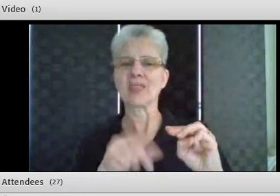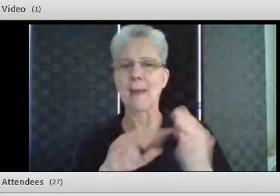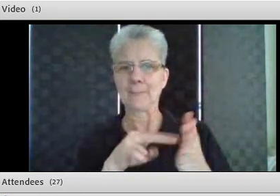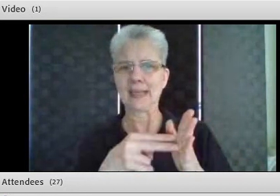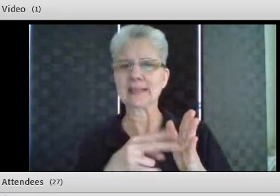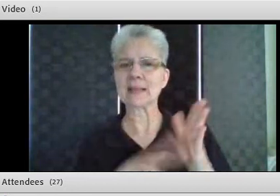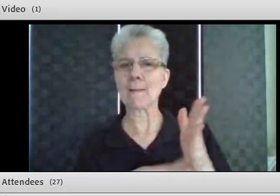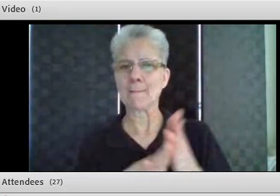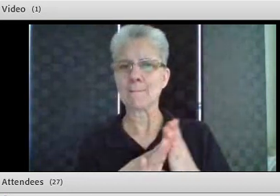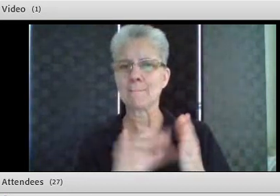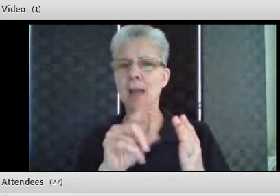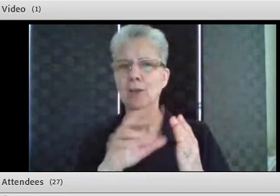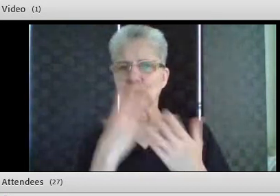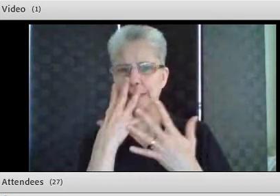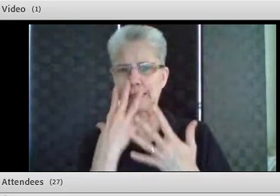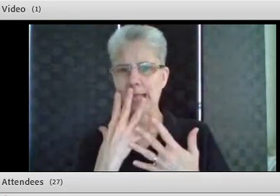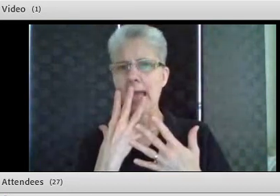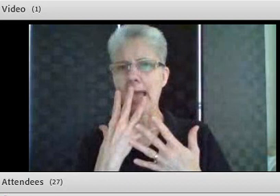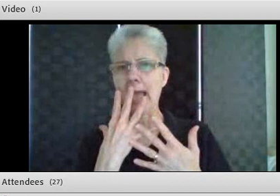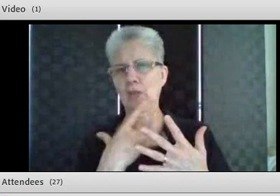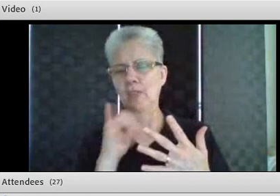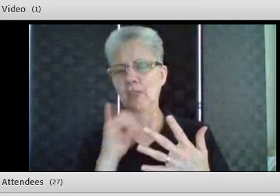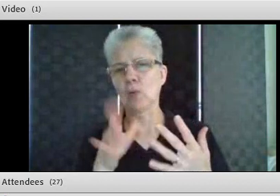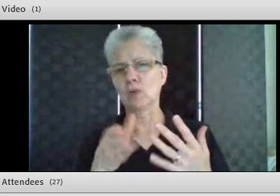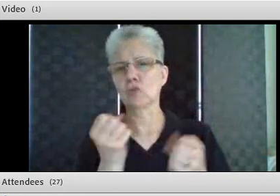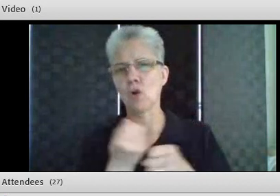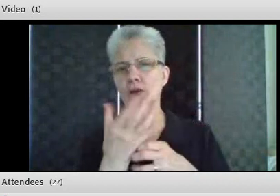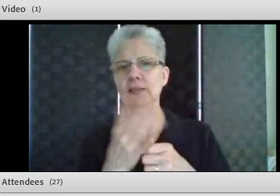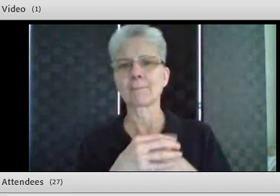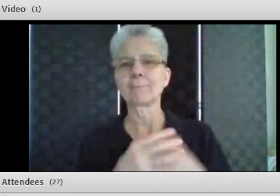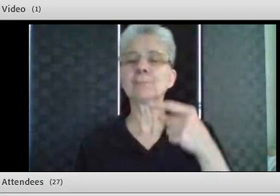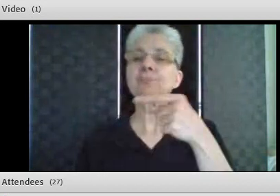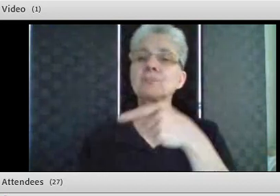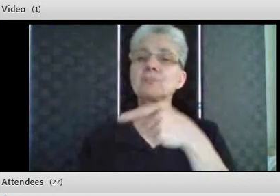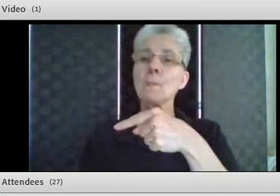and you're having them just poke at the chord names, tell them that if you see a little M next to it,